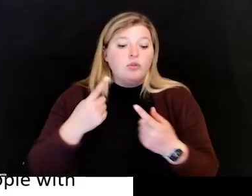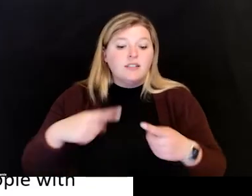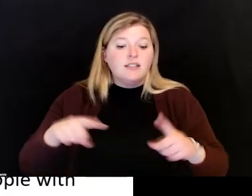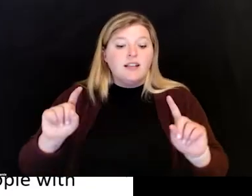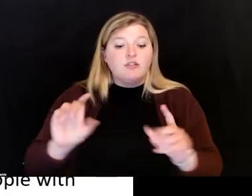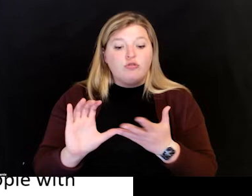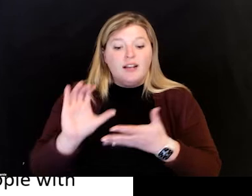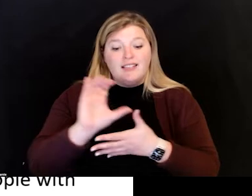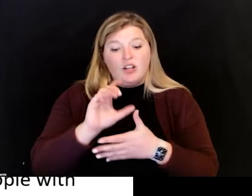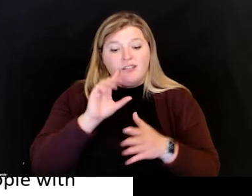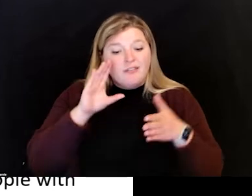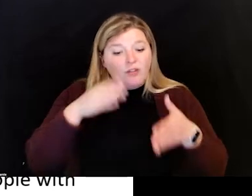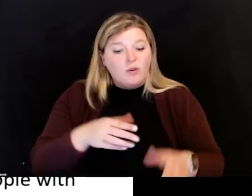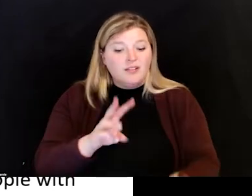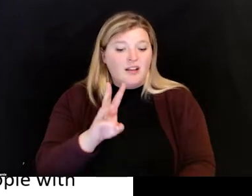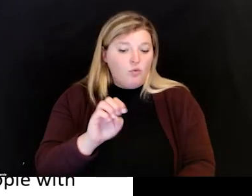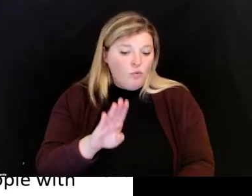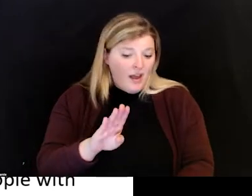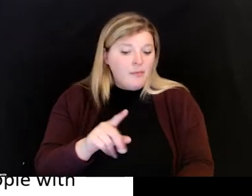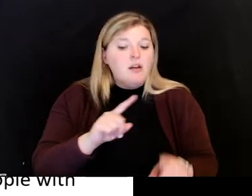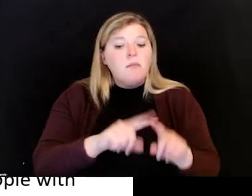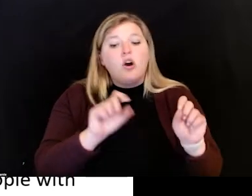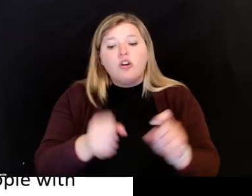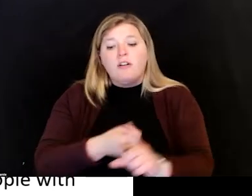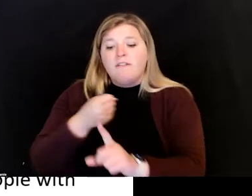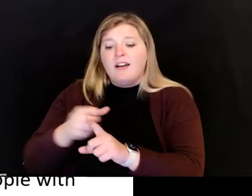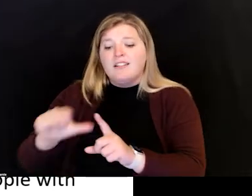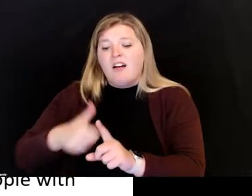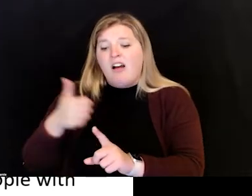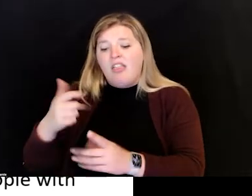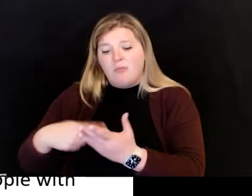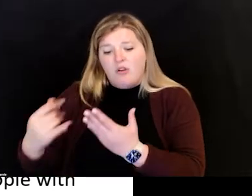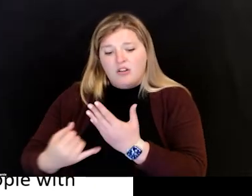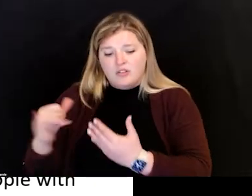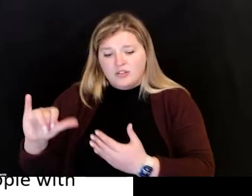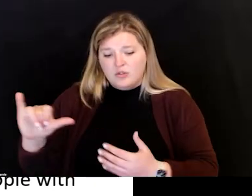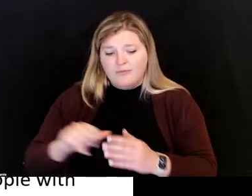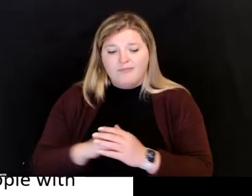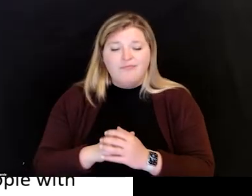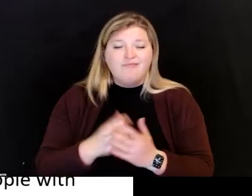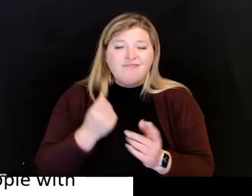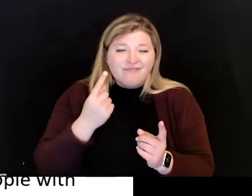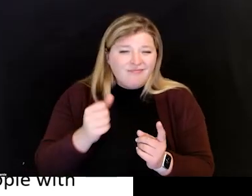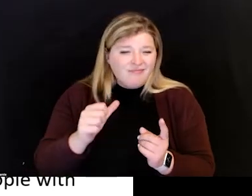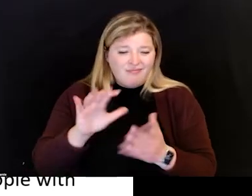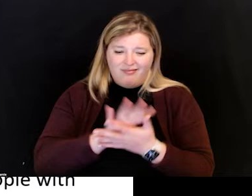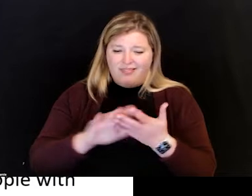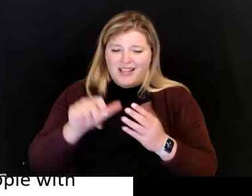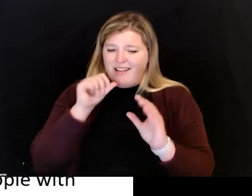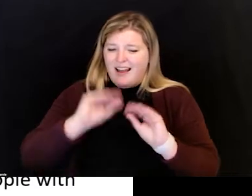but it could affect other types of projects as well. It's not clear yet exactly how it'll